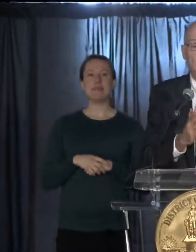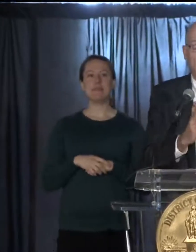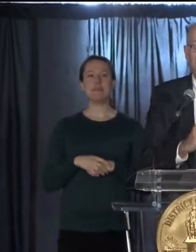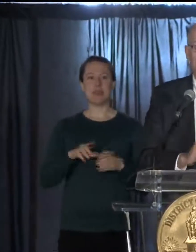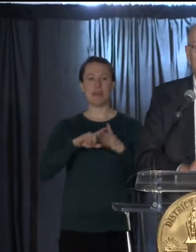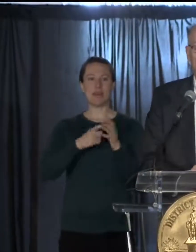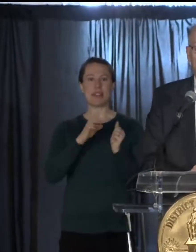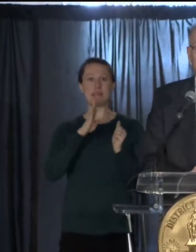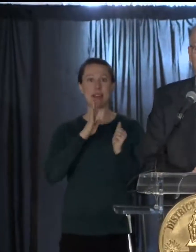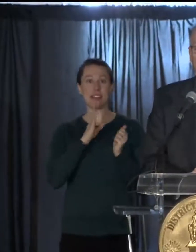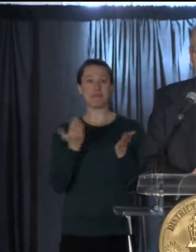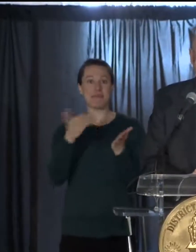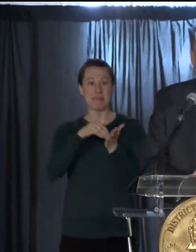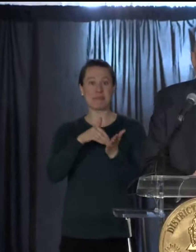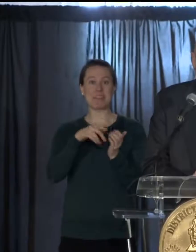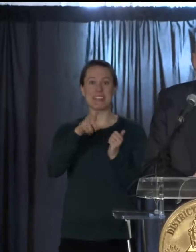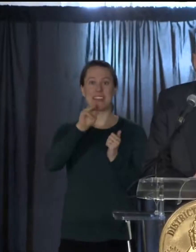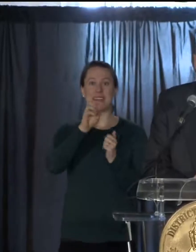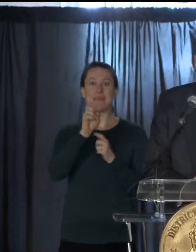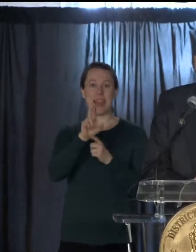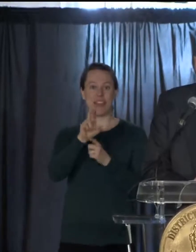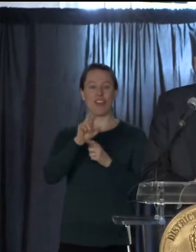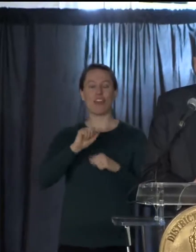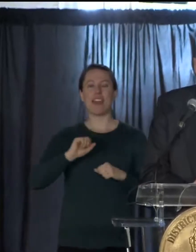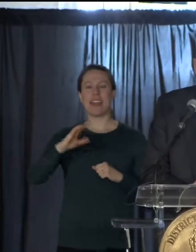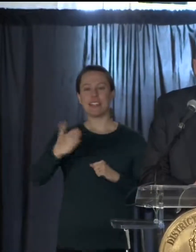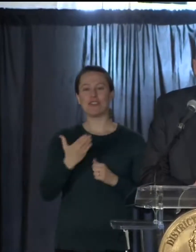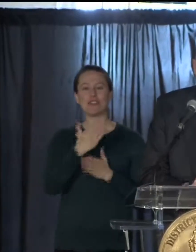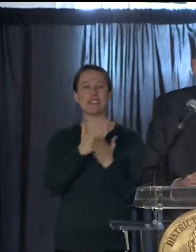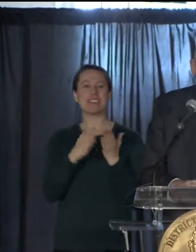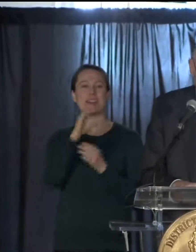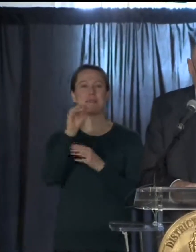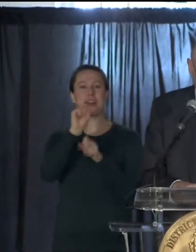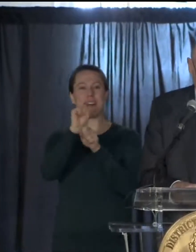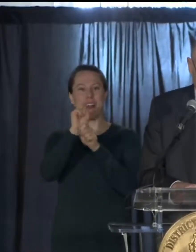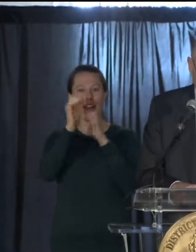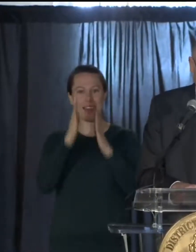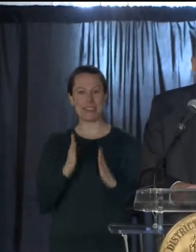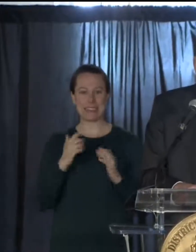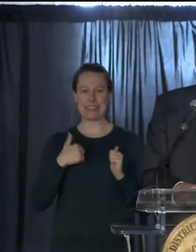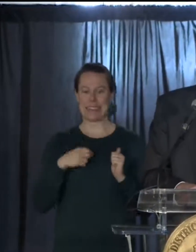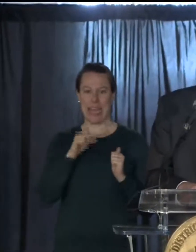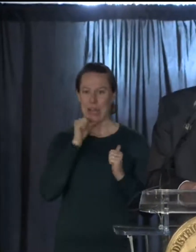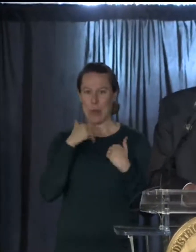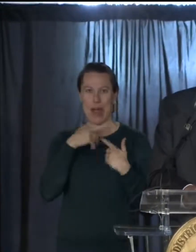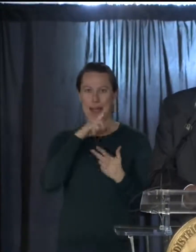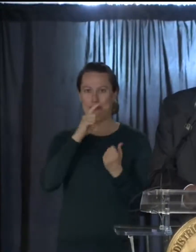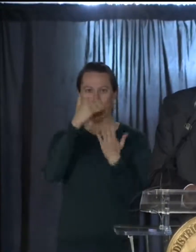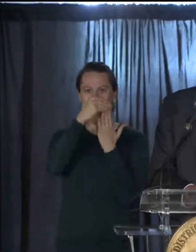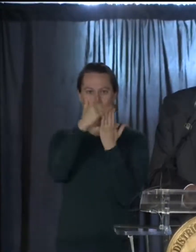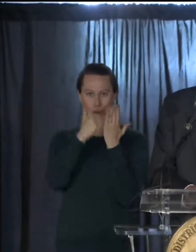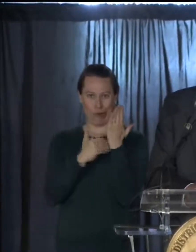WHAT THE MAYOR SAID IN INTRODUCING SOME OF OUR COLLEAGUES, AND I DON'T HAVE IT IN ANY PARTICULAR ORDER.